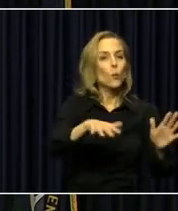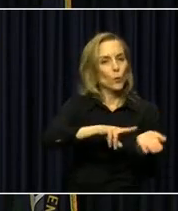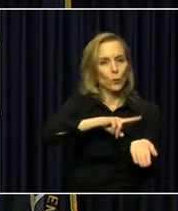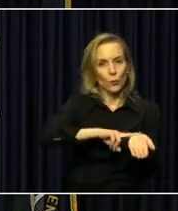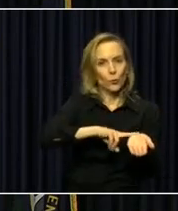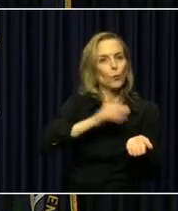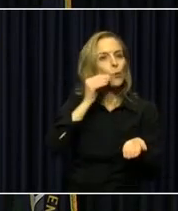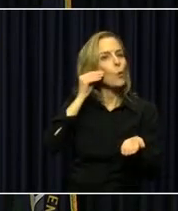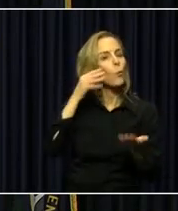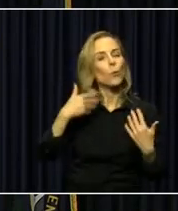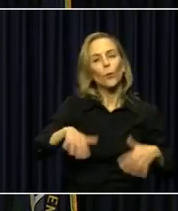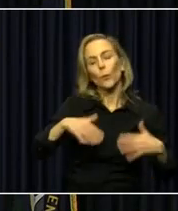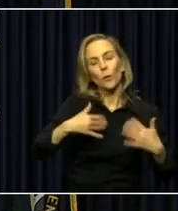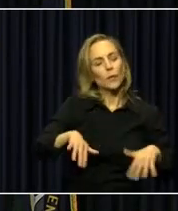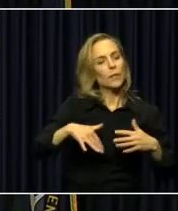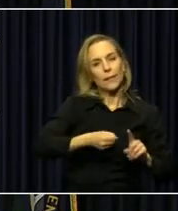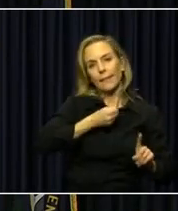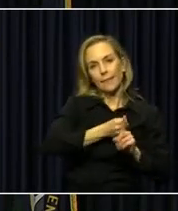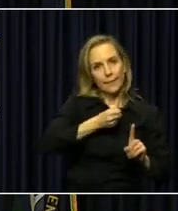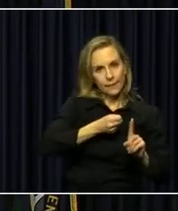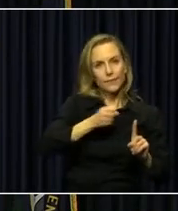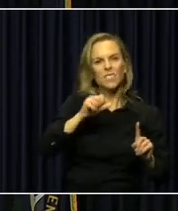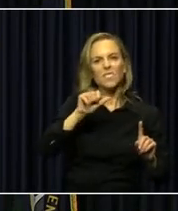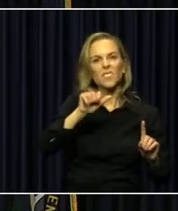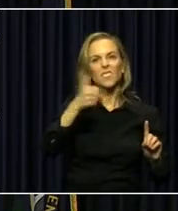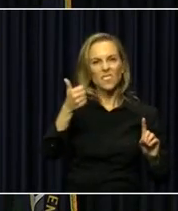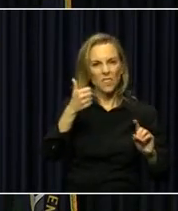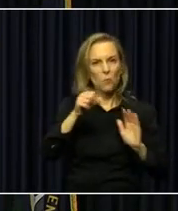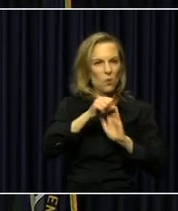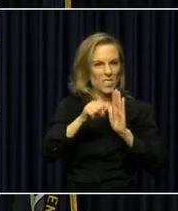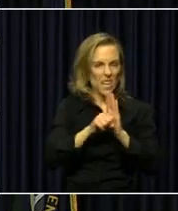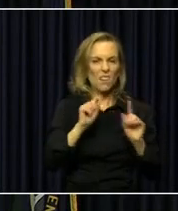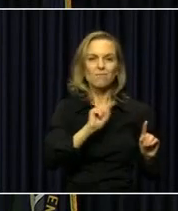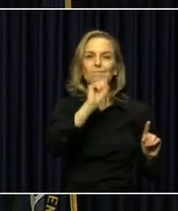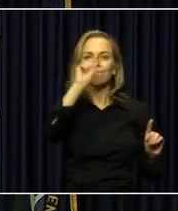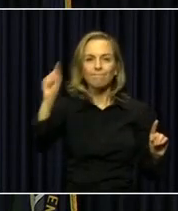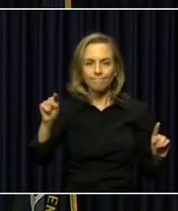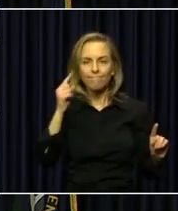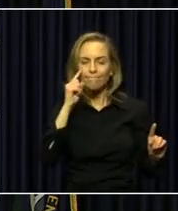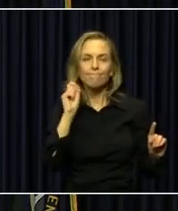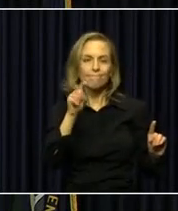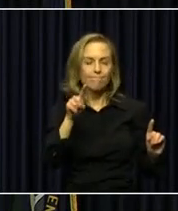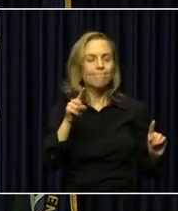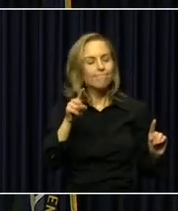TO DATE. BUT I THINK WE CAN DO EVEN BETTER.